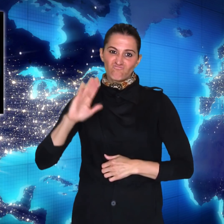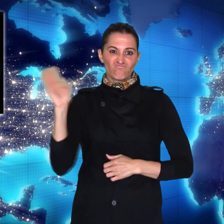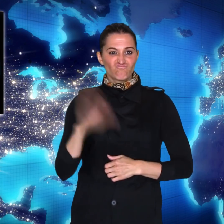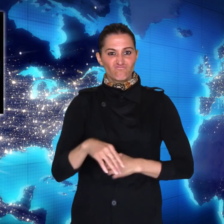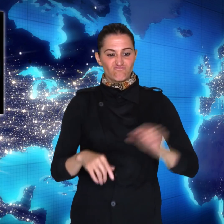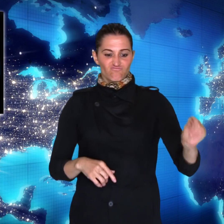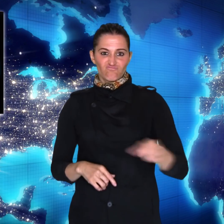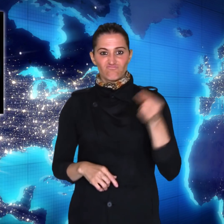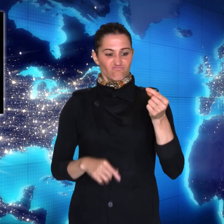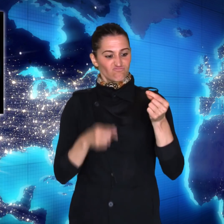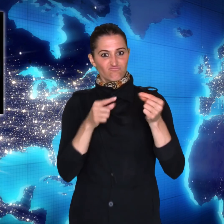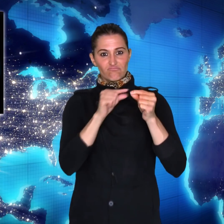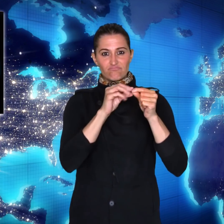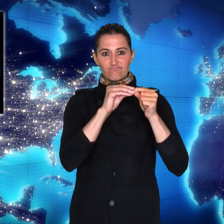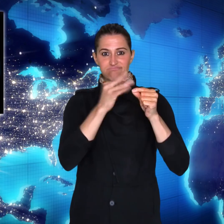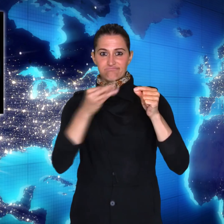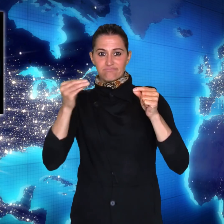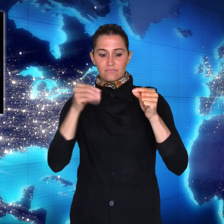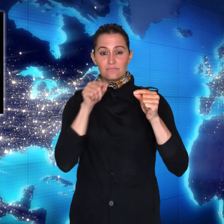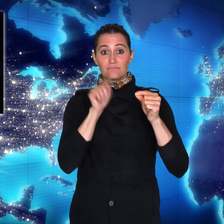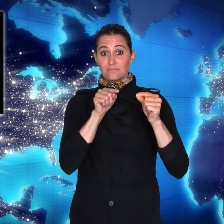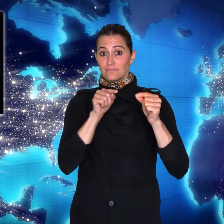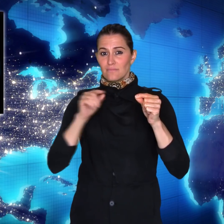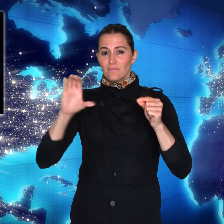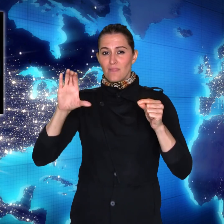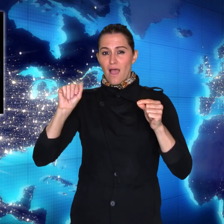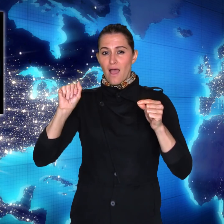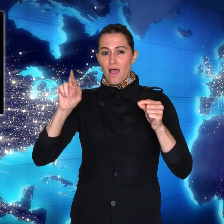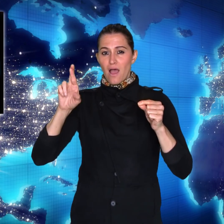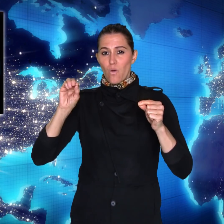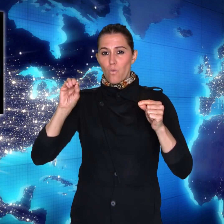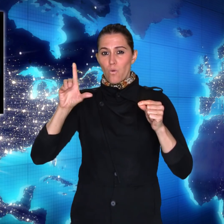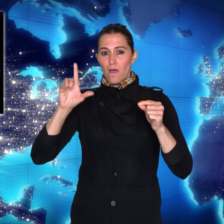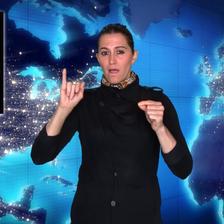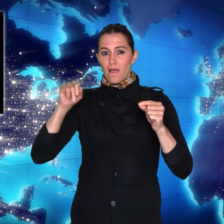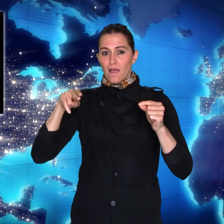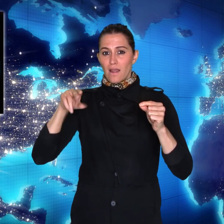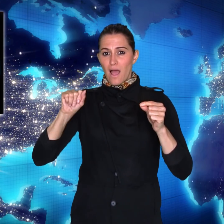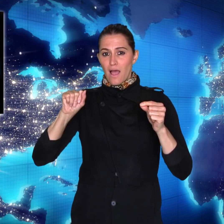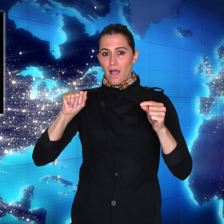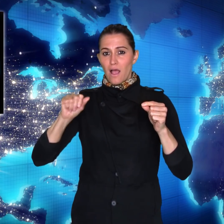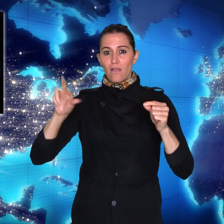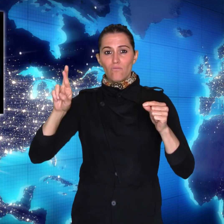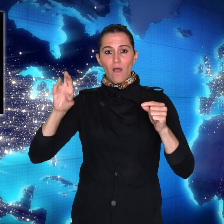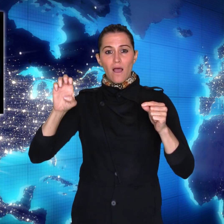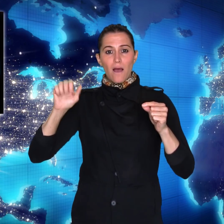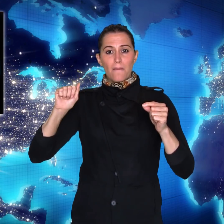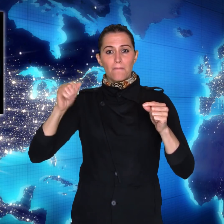world’s hottest chili.